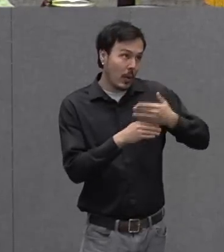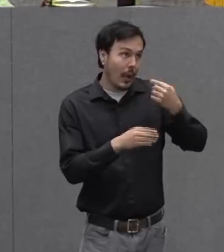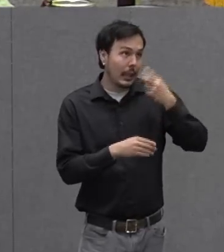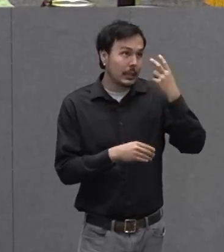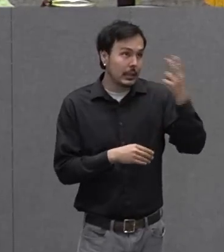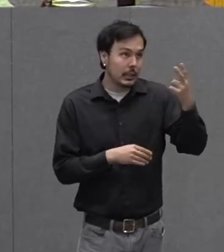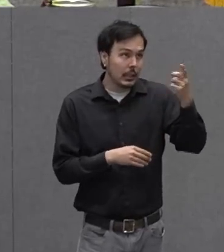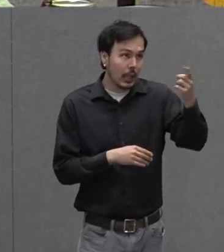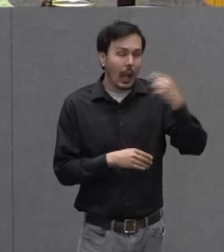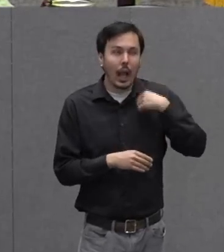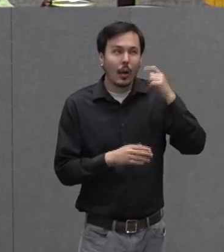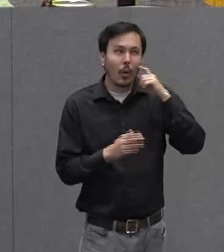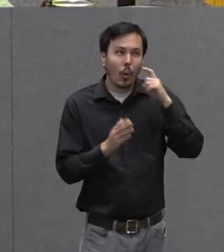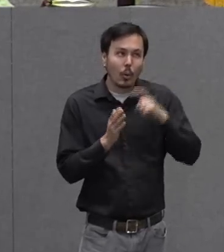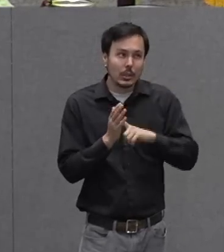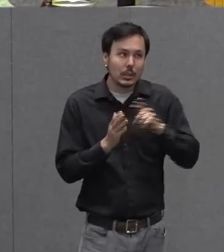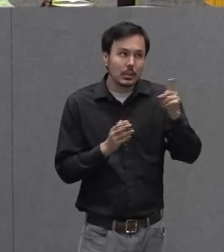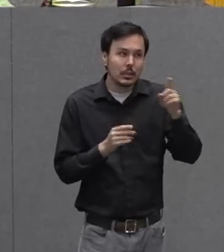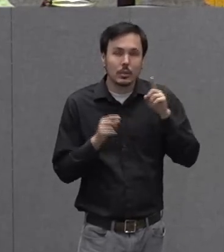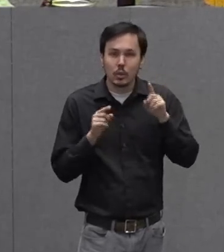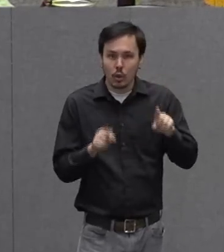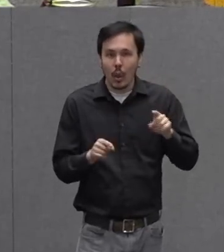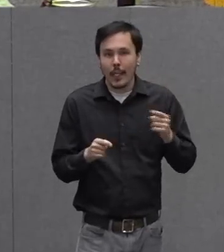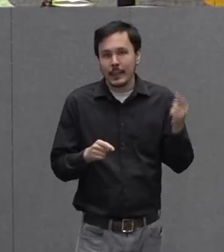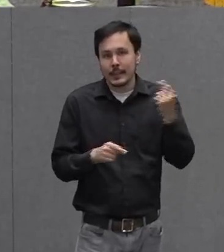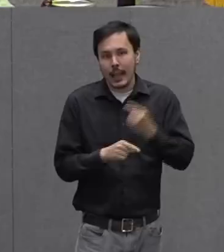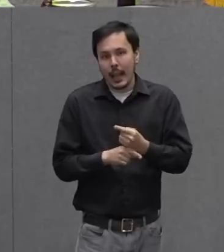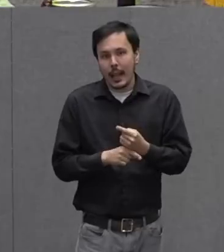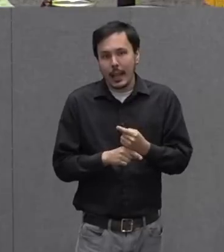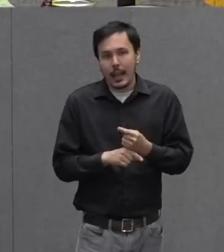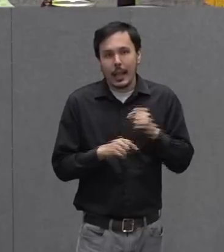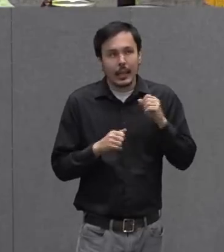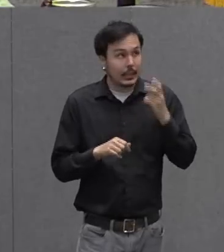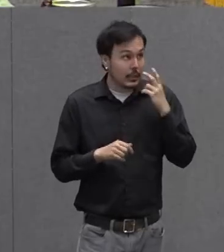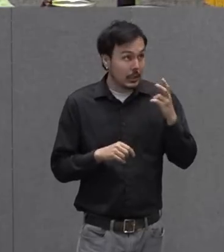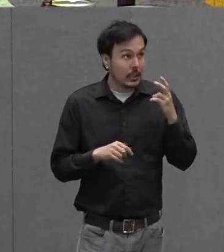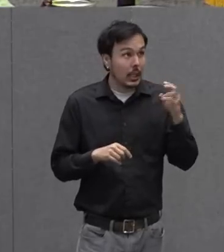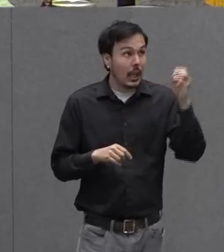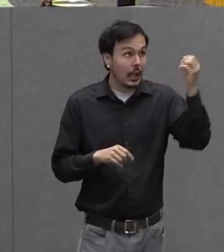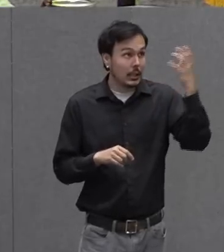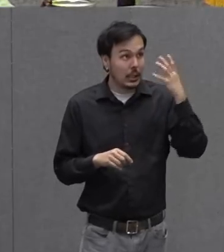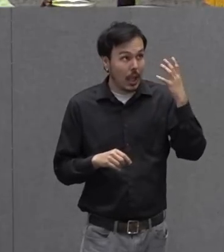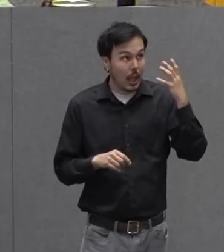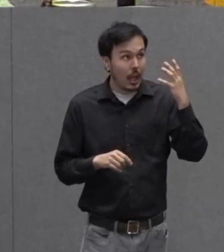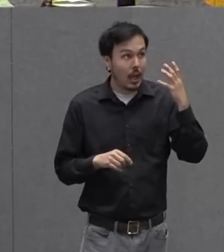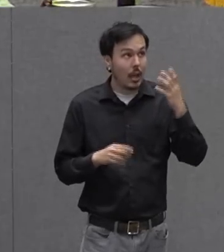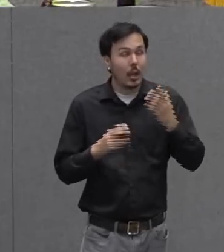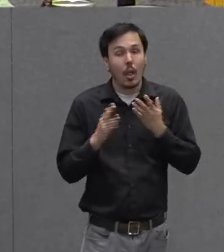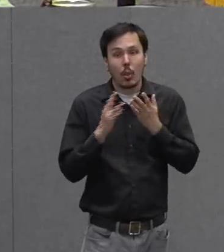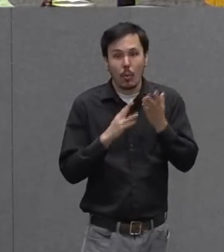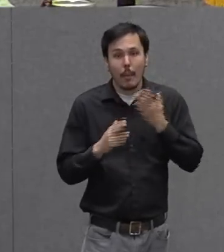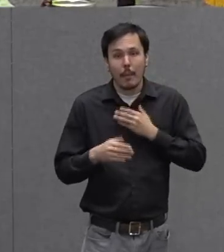And I notice that during the day I can see the sunlight coming through my window.